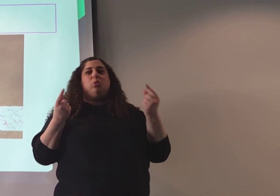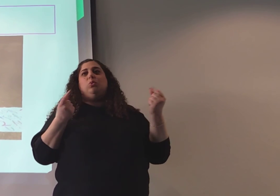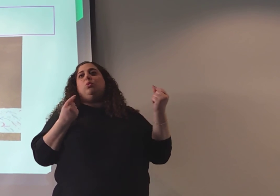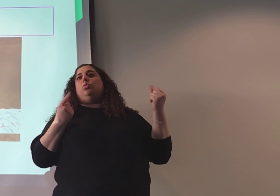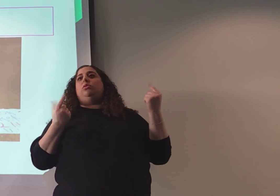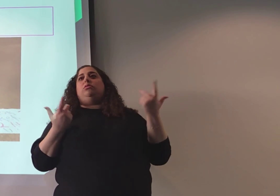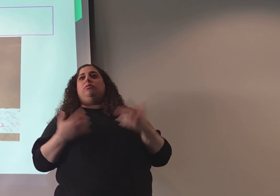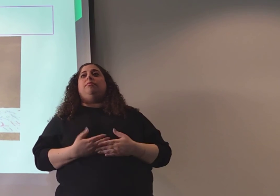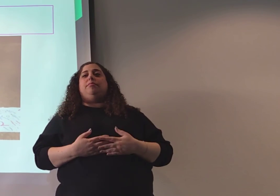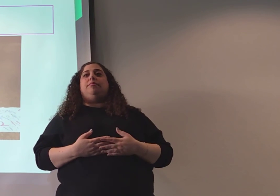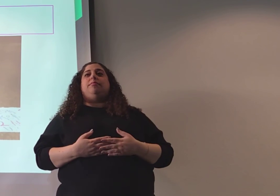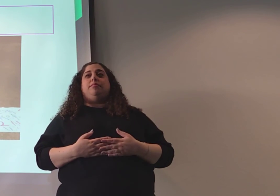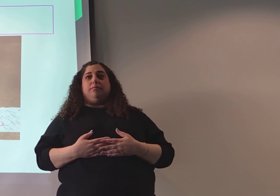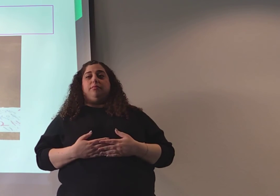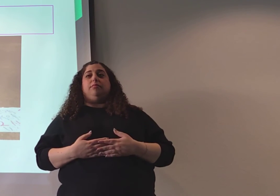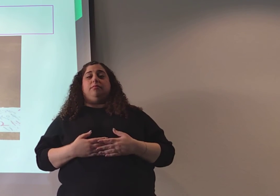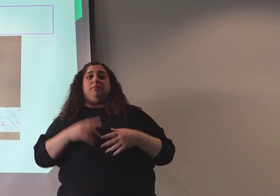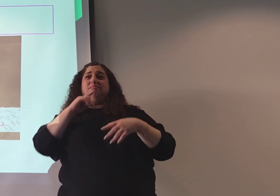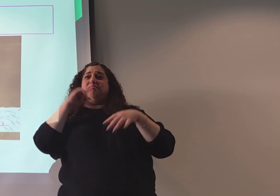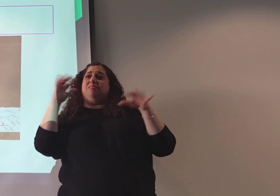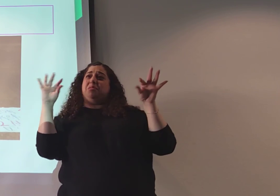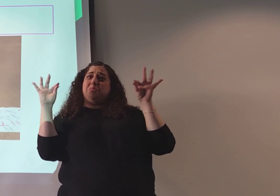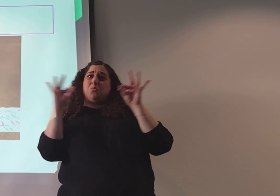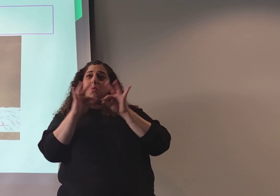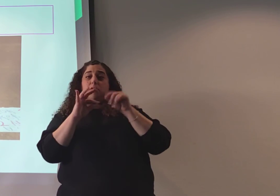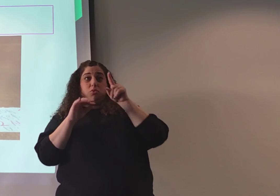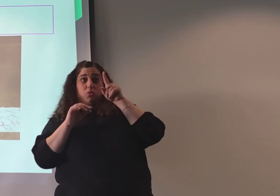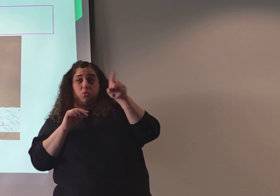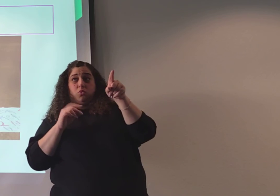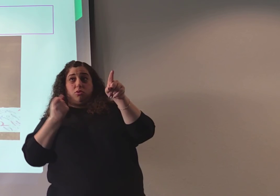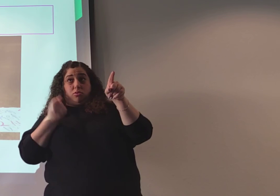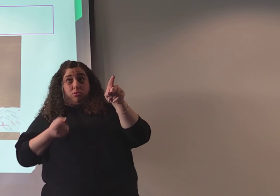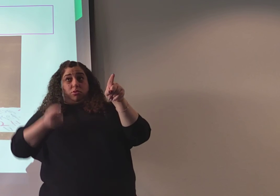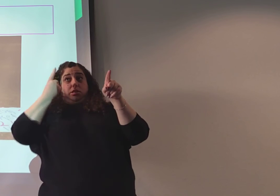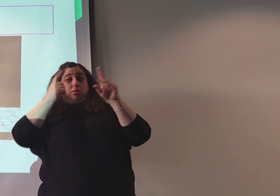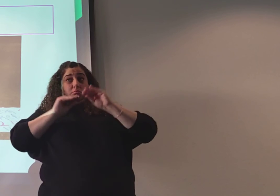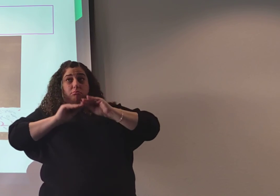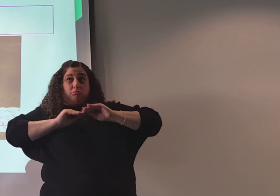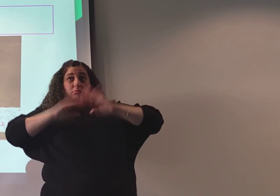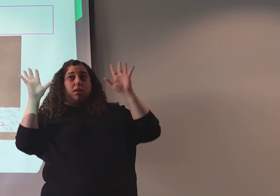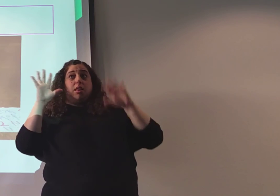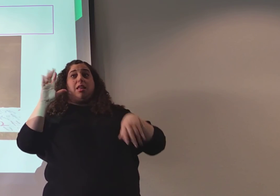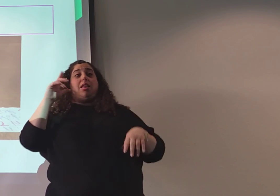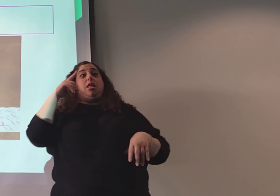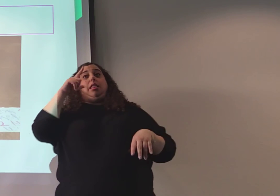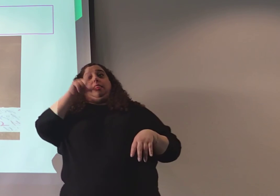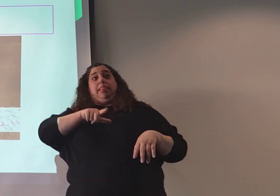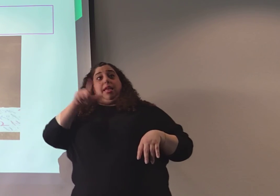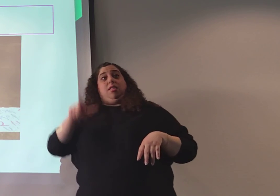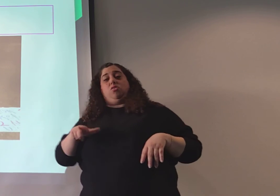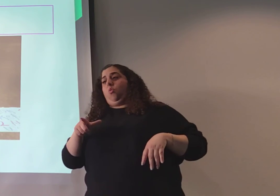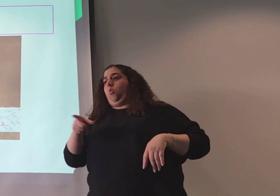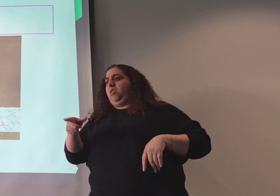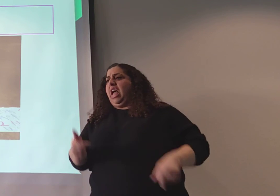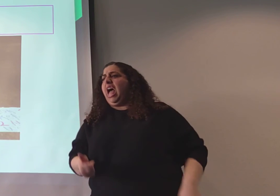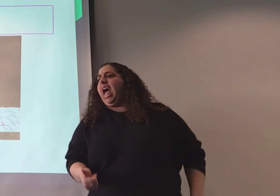The sheriff will give him a 5 day notice, but if he goes down that path, he will also